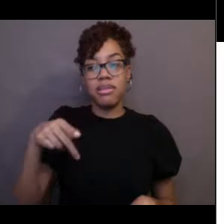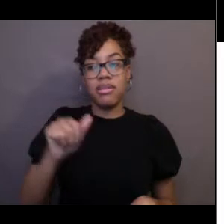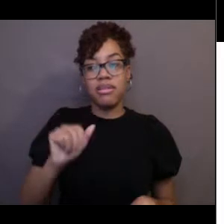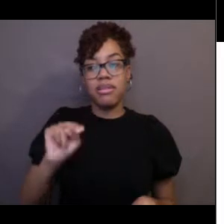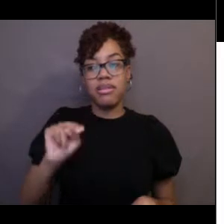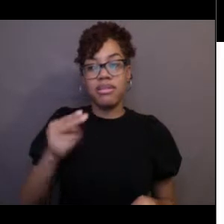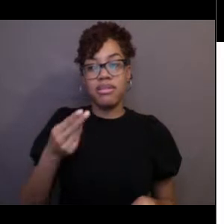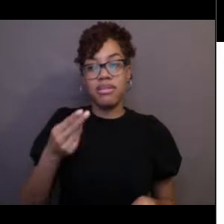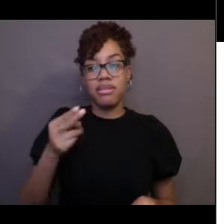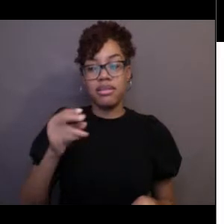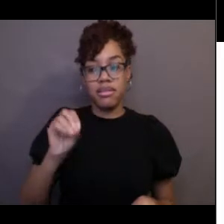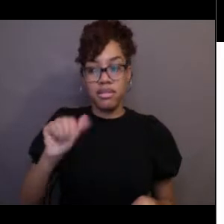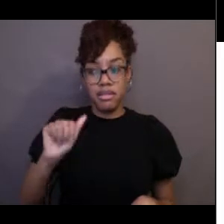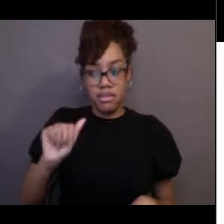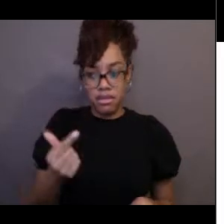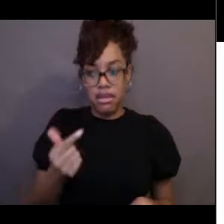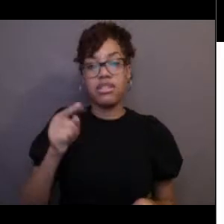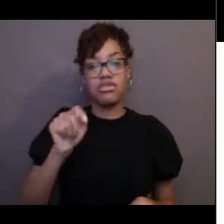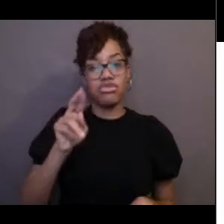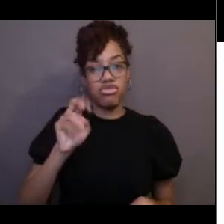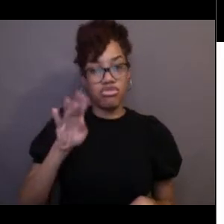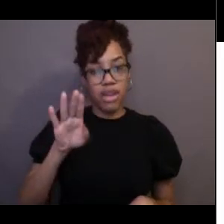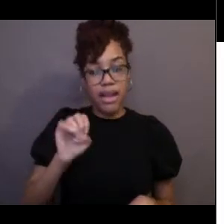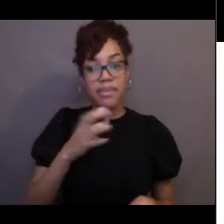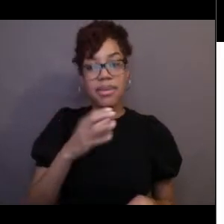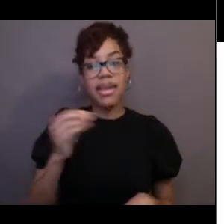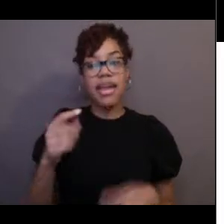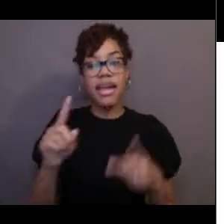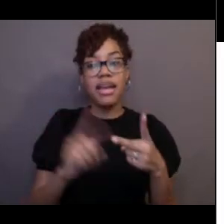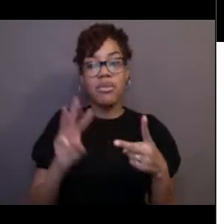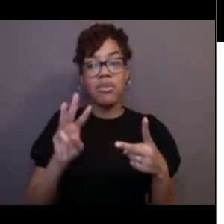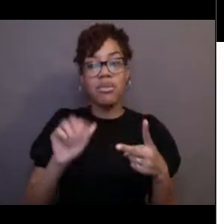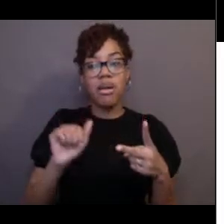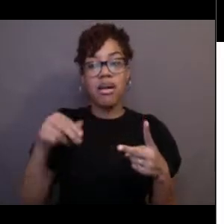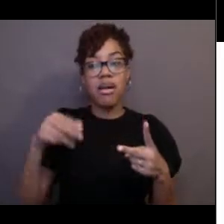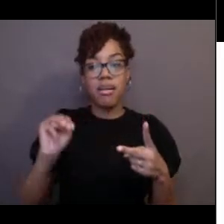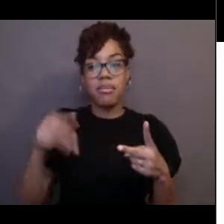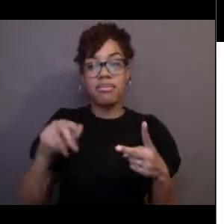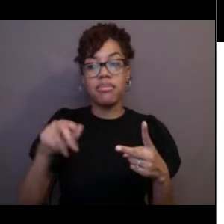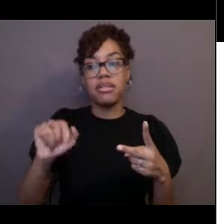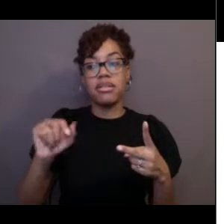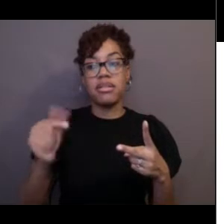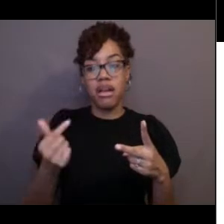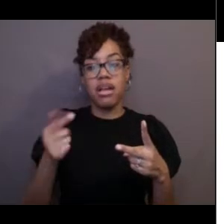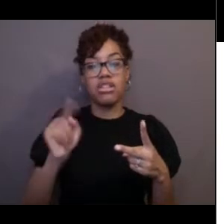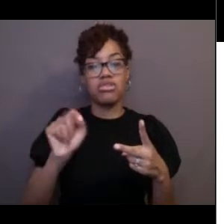and the Wampanoag Tribe of Gay Head Aquinnah. A few guidelines before I hand it over to Samir. You are all muted